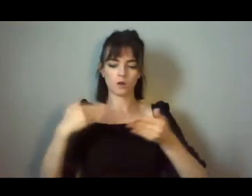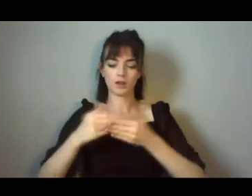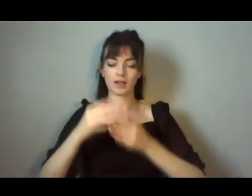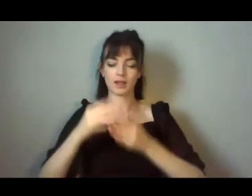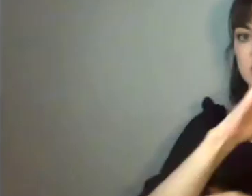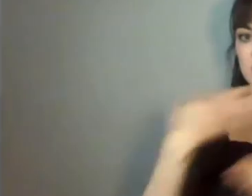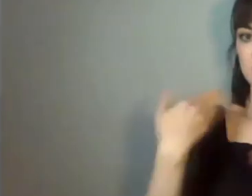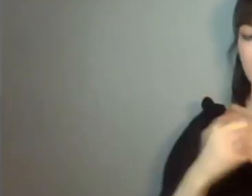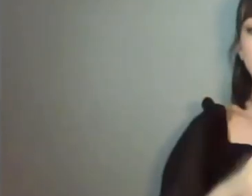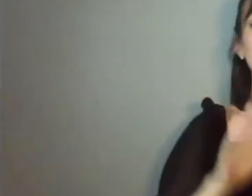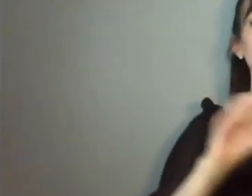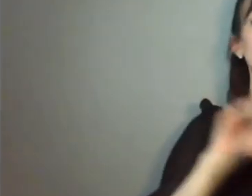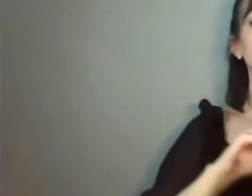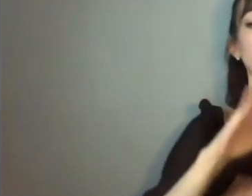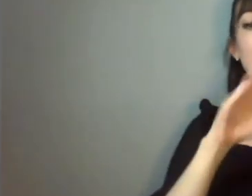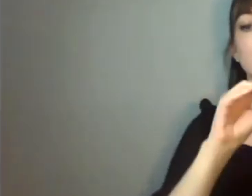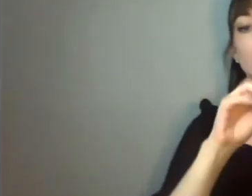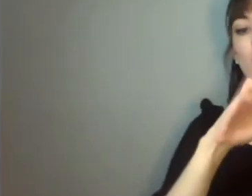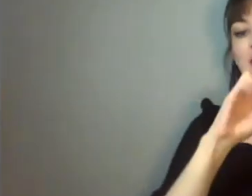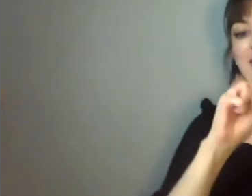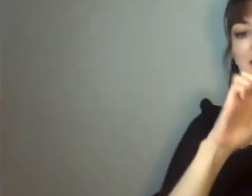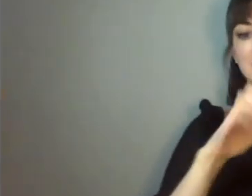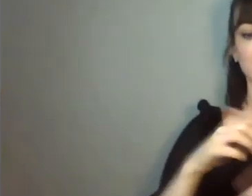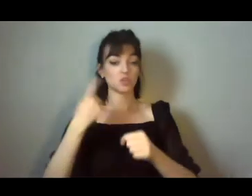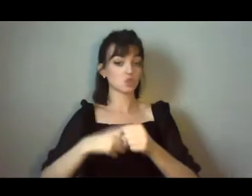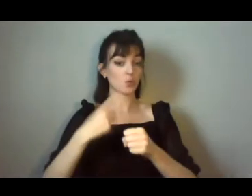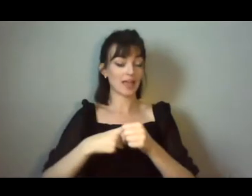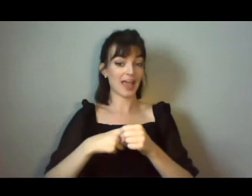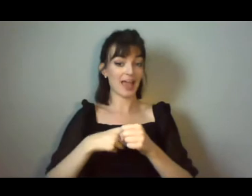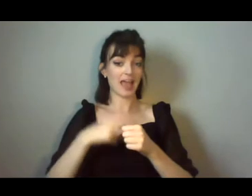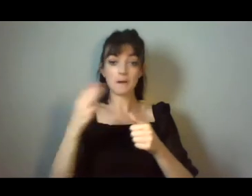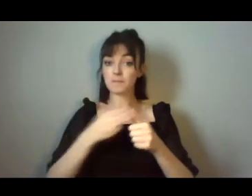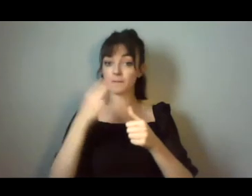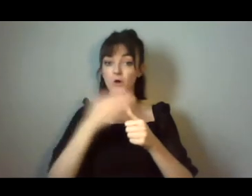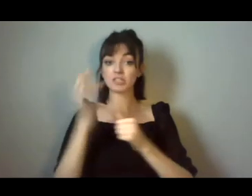move on to Louise again, the preparation for the introduction of the legislation.